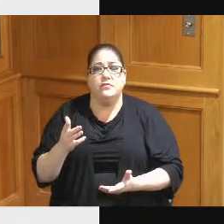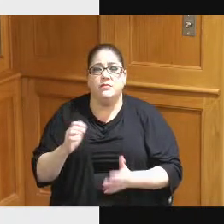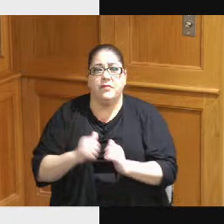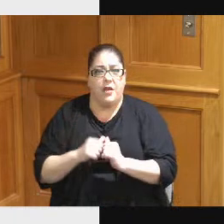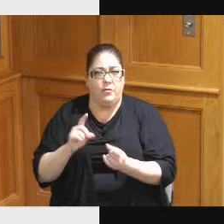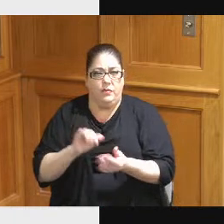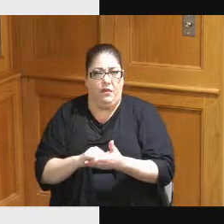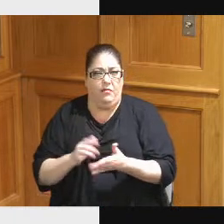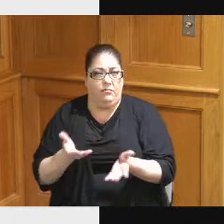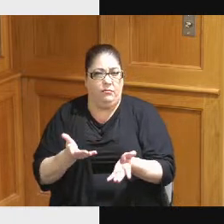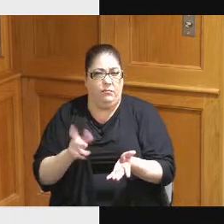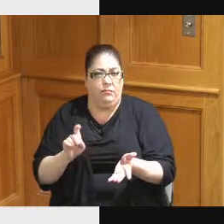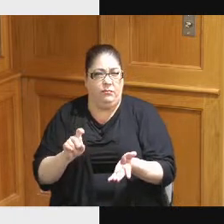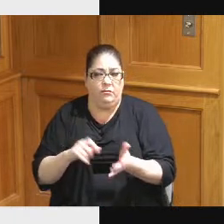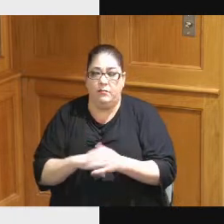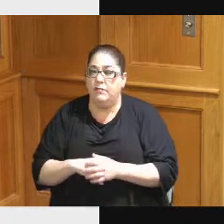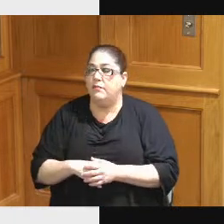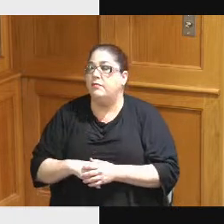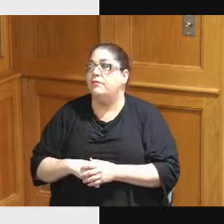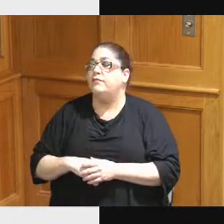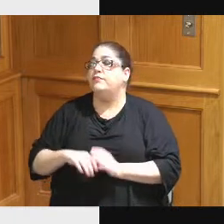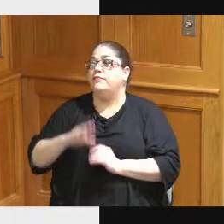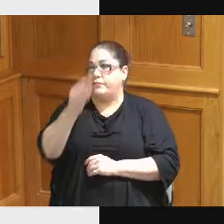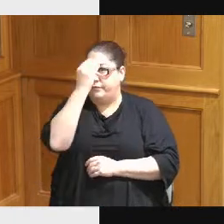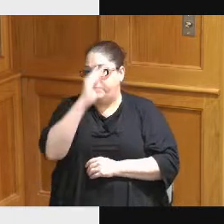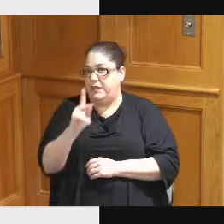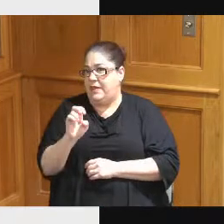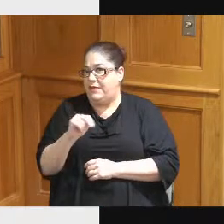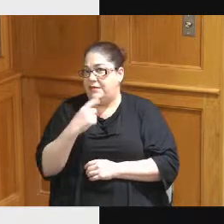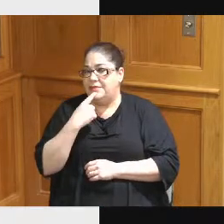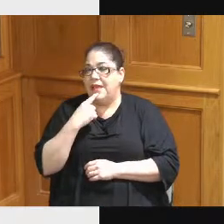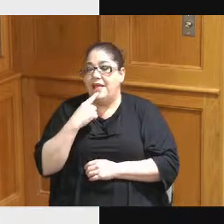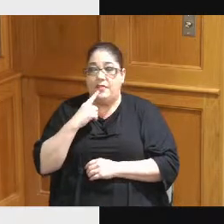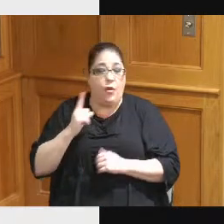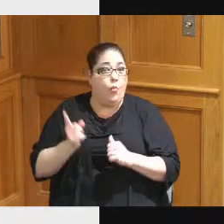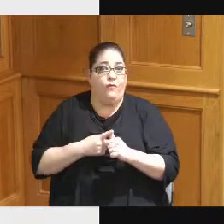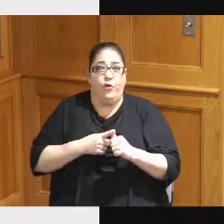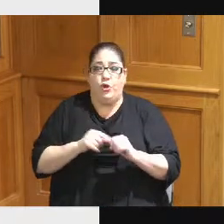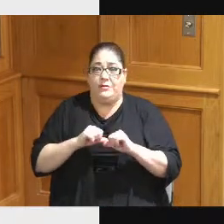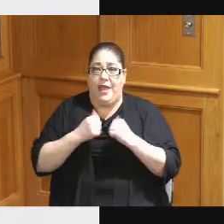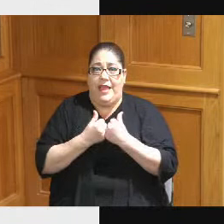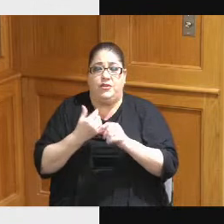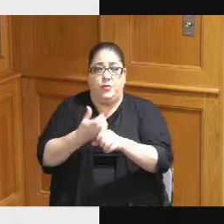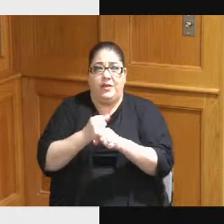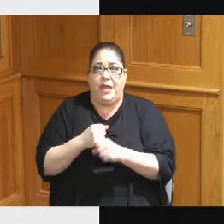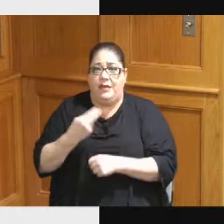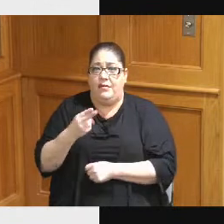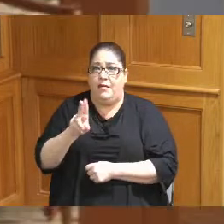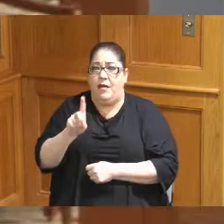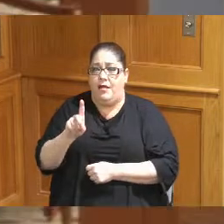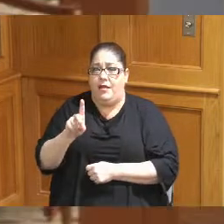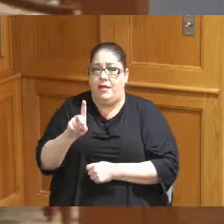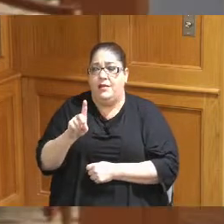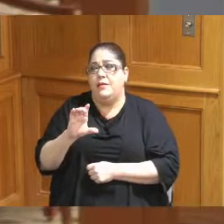Bethany house is one of the original agencies to get HUD Continuum of Care funding in the county